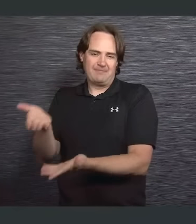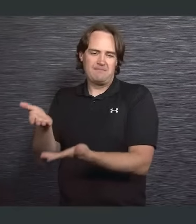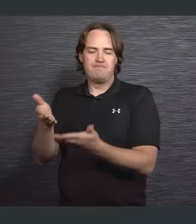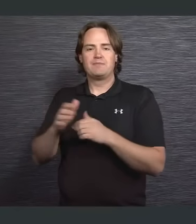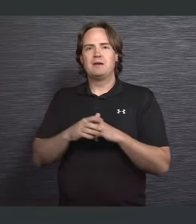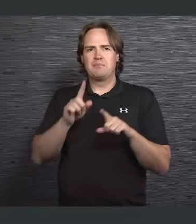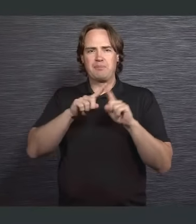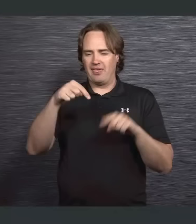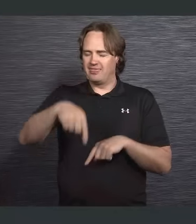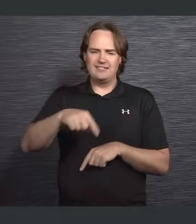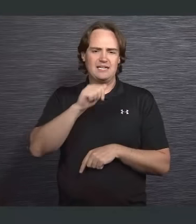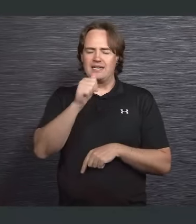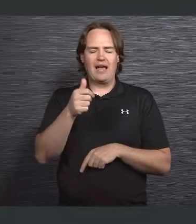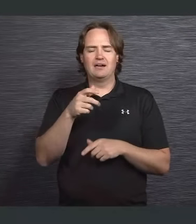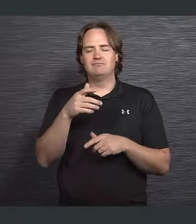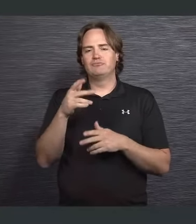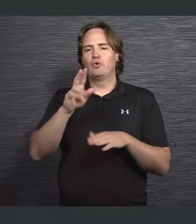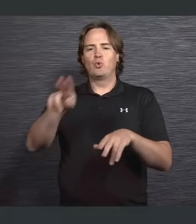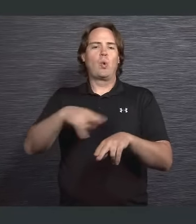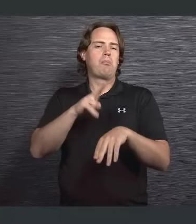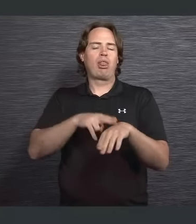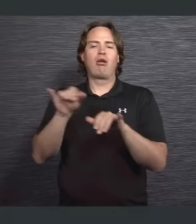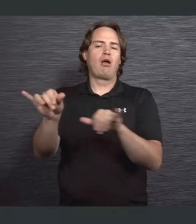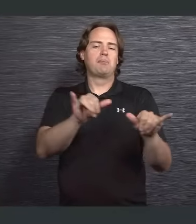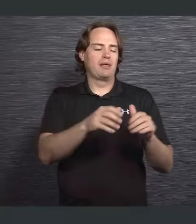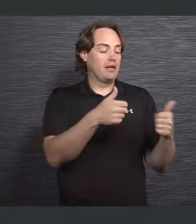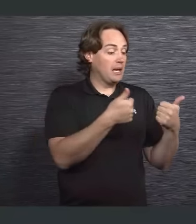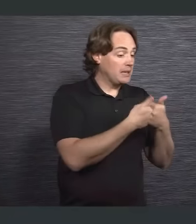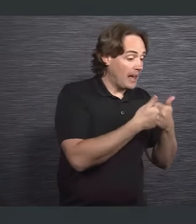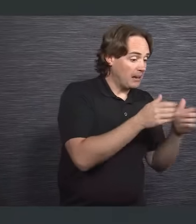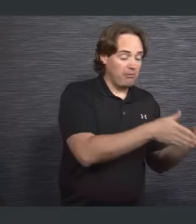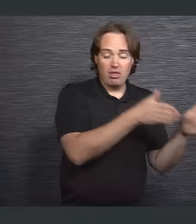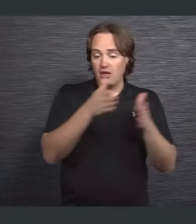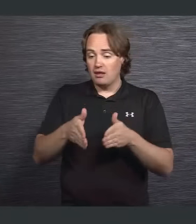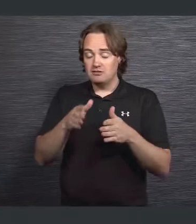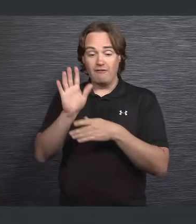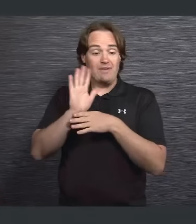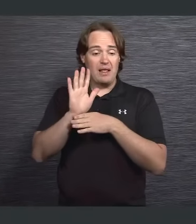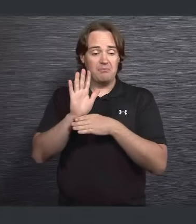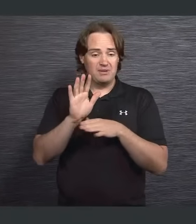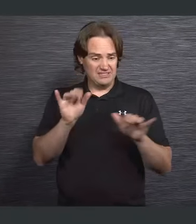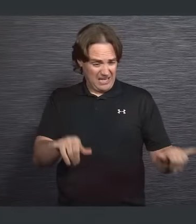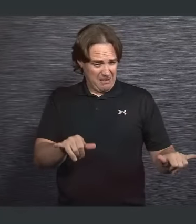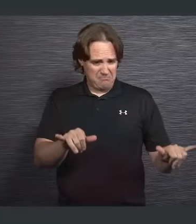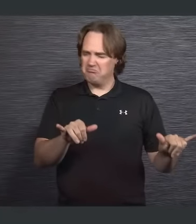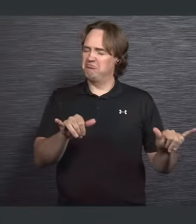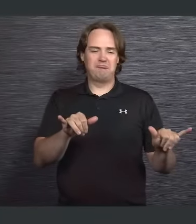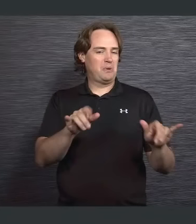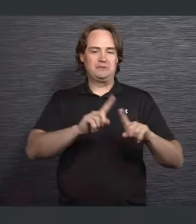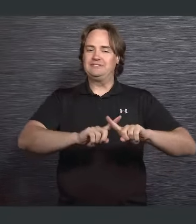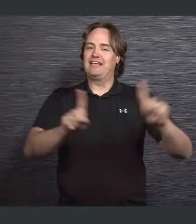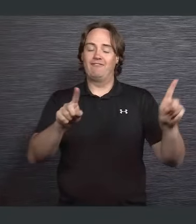a typical game-to-film adaptation, Assad, tell us more about that. Absolutely, this is why we're thrilled about this film.